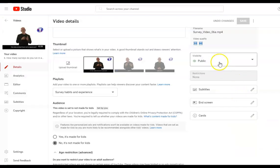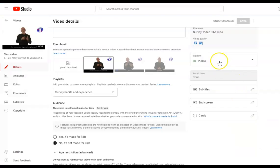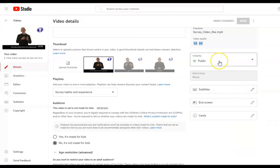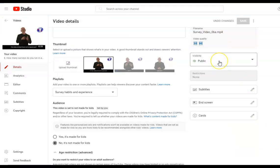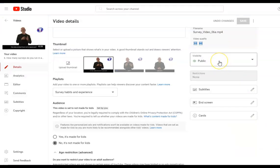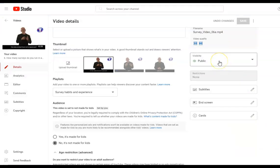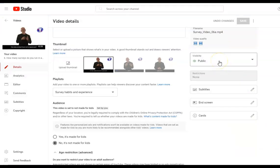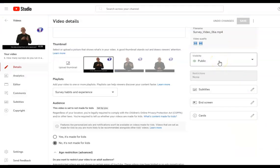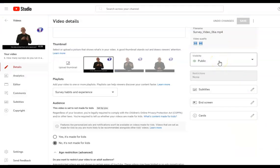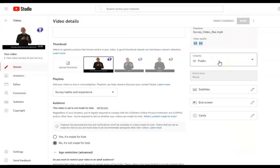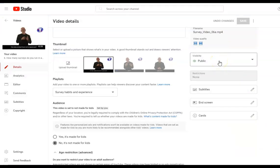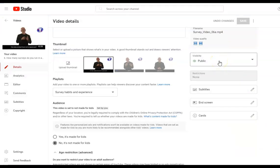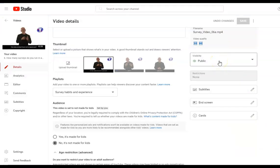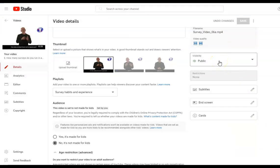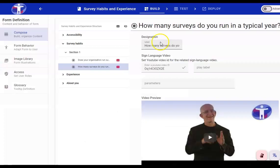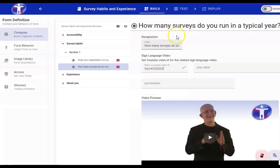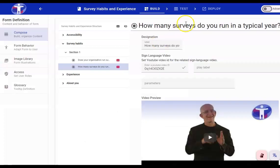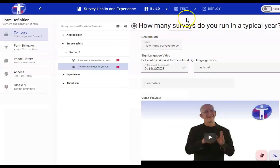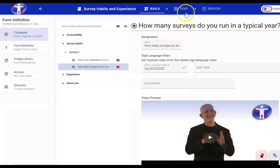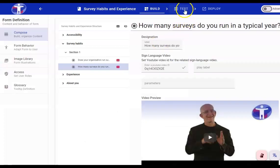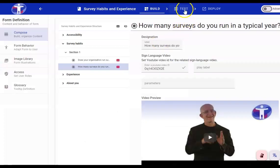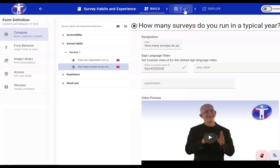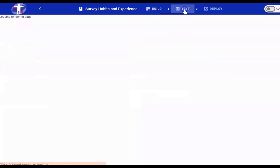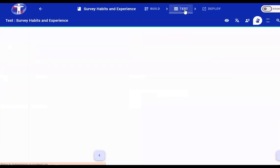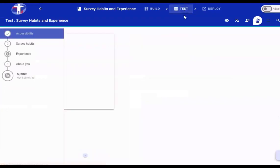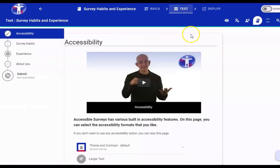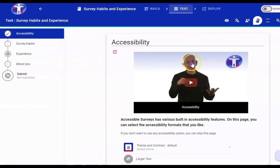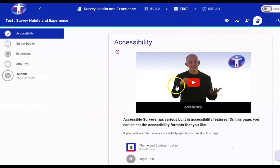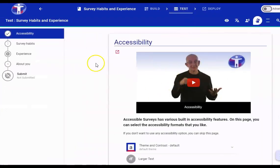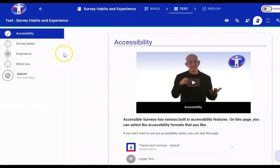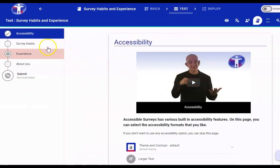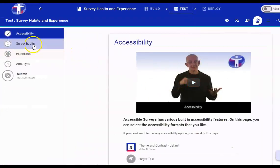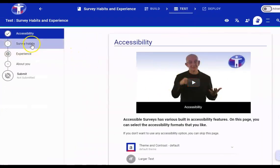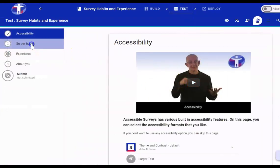sure that it is set to 'Public'. You can now test your form to see how it's working.